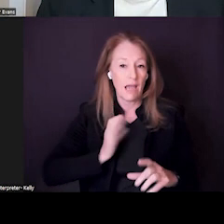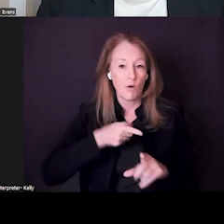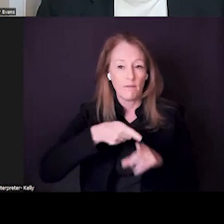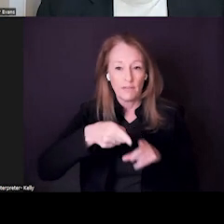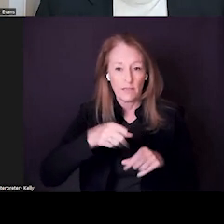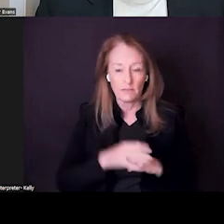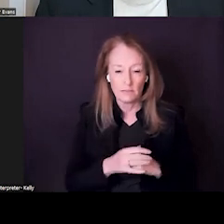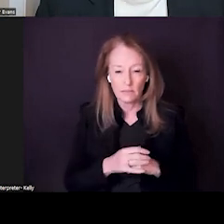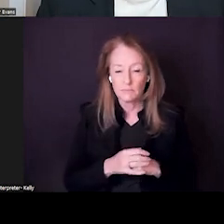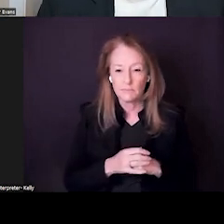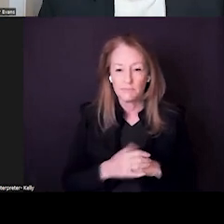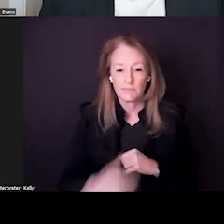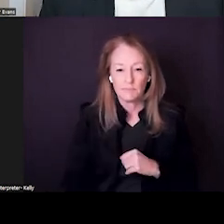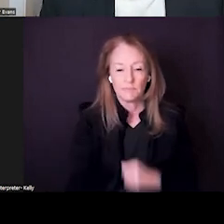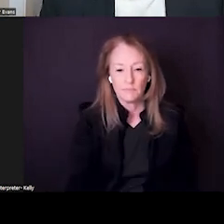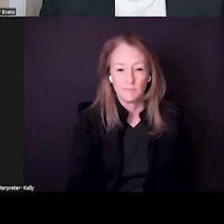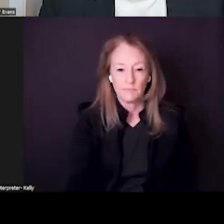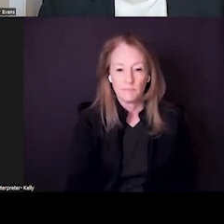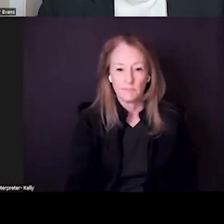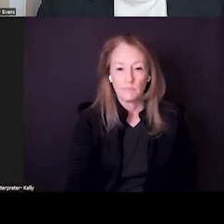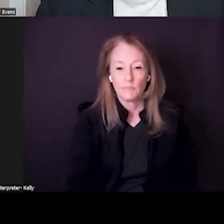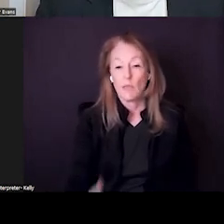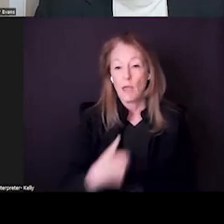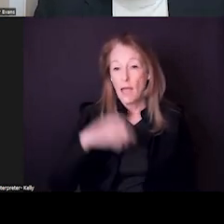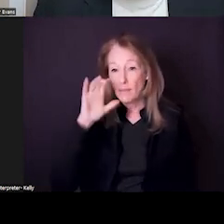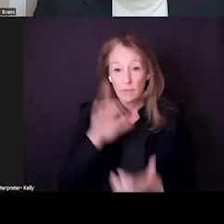FIRM BELIEVER IN IS IF WE DO THE SAME THINGS, WE GET THE SAME